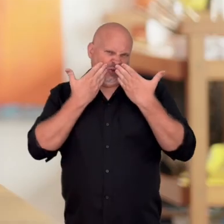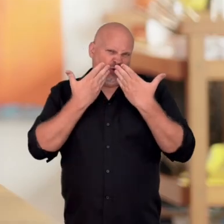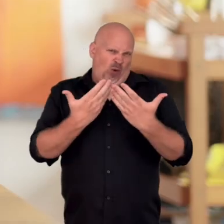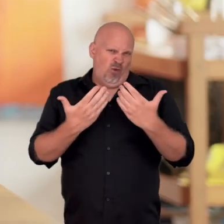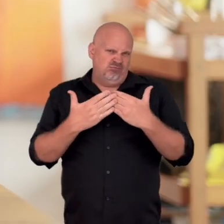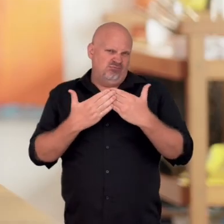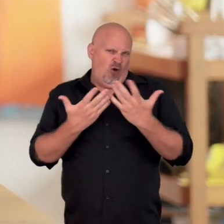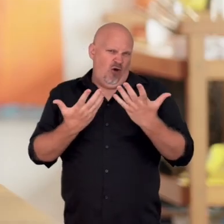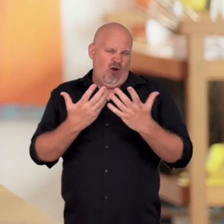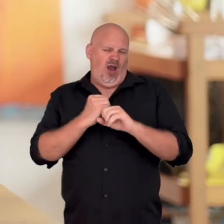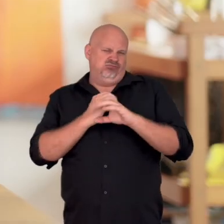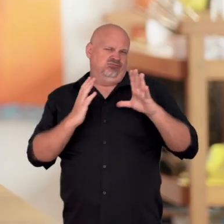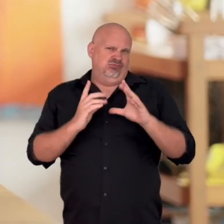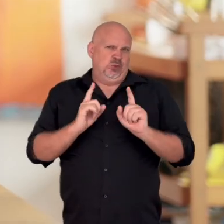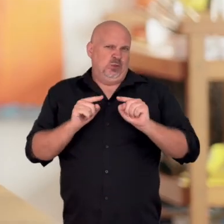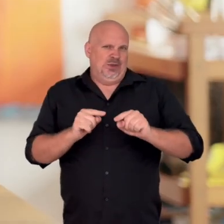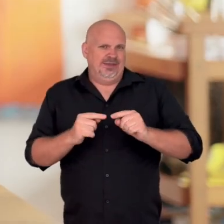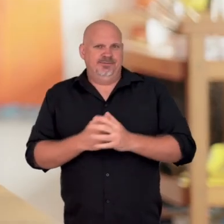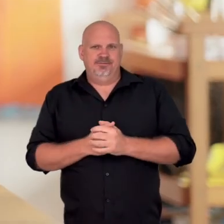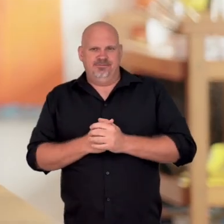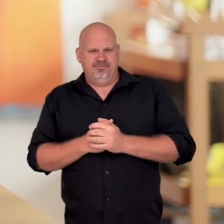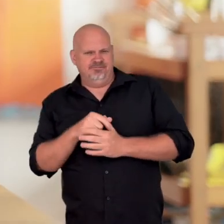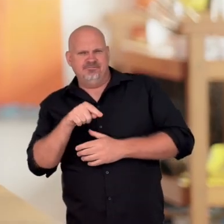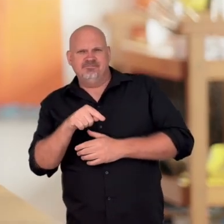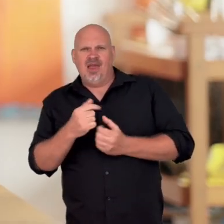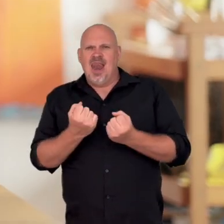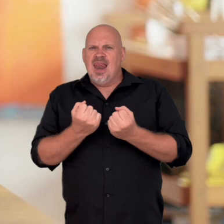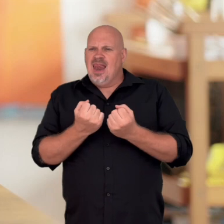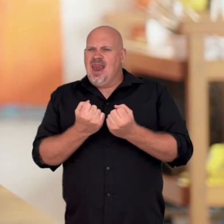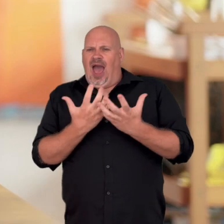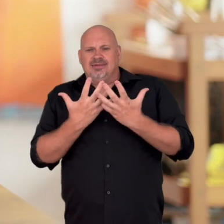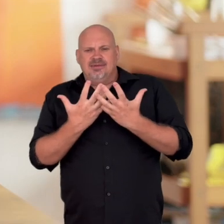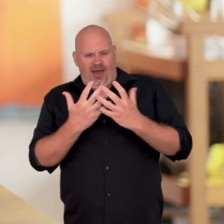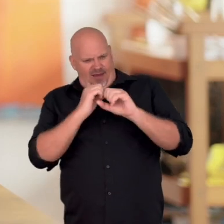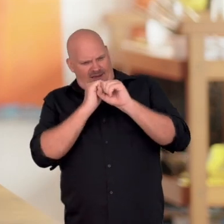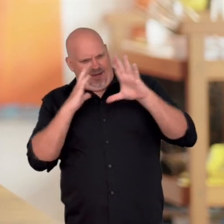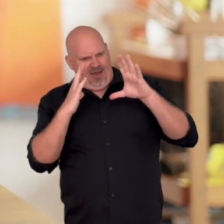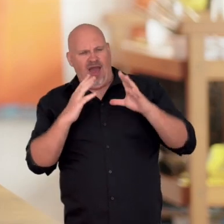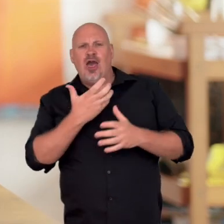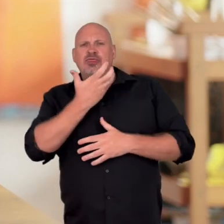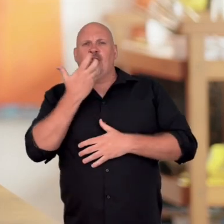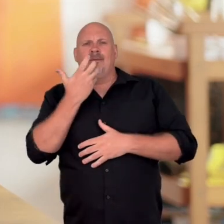or shed more light on what the thermo color or the thermo palette is so look at these two cups